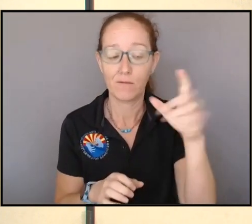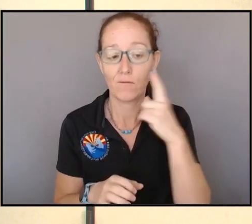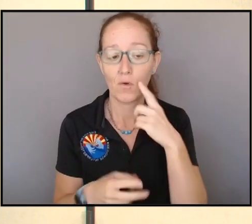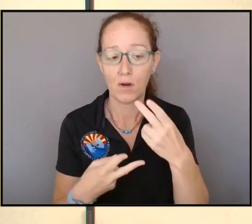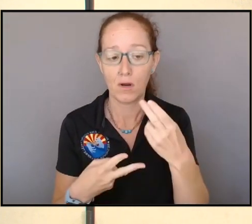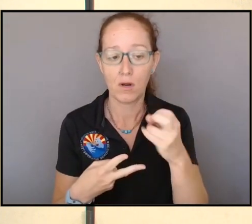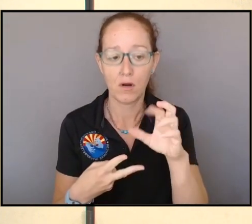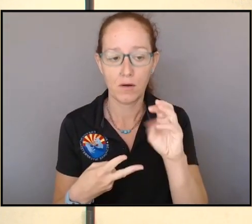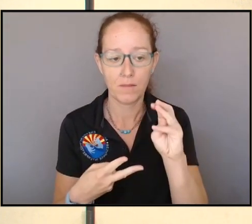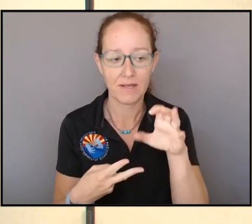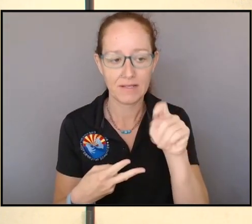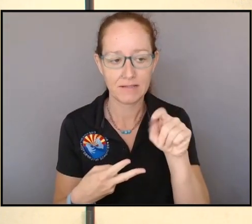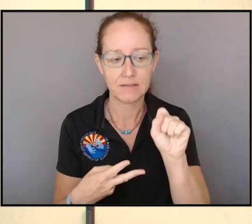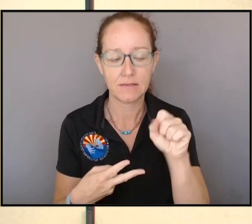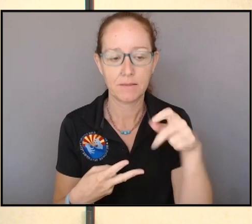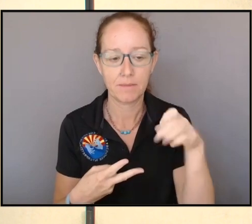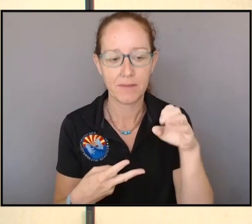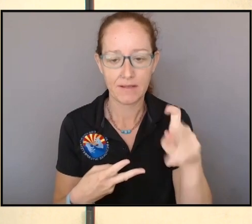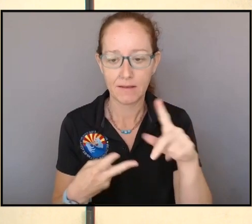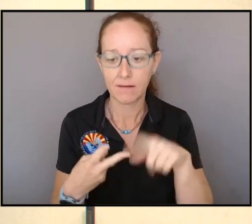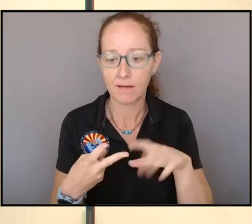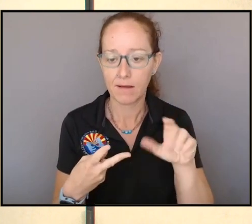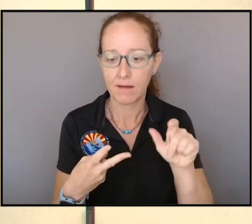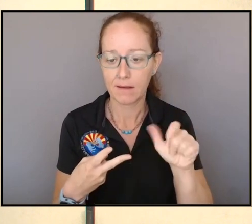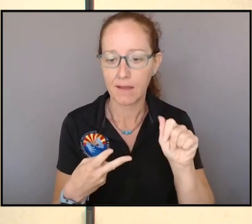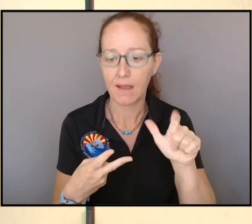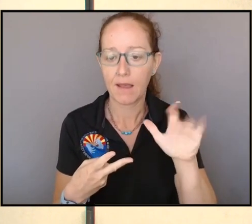story is yesterday. The cold front came in a little bit